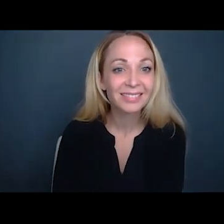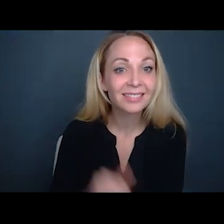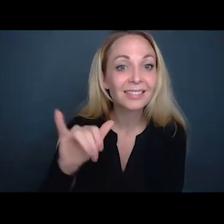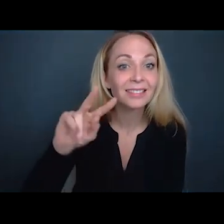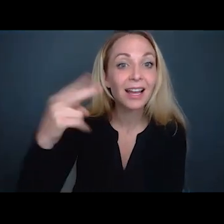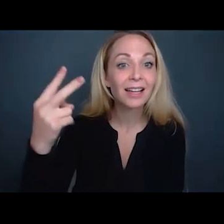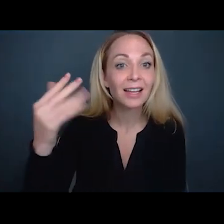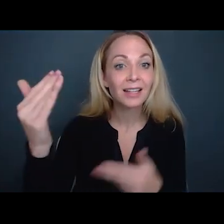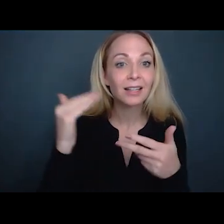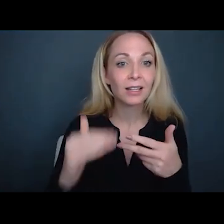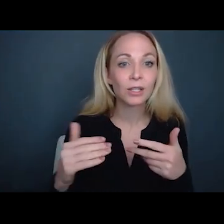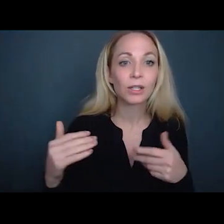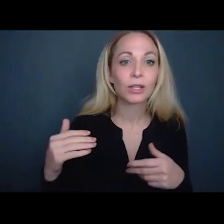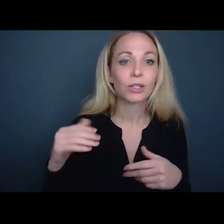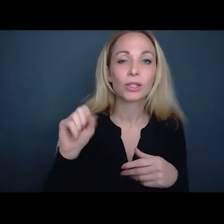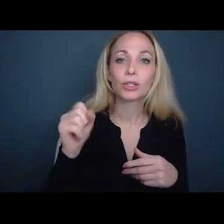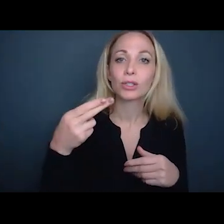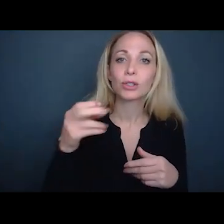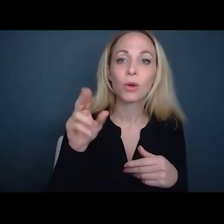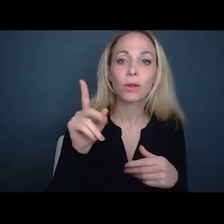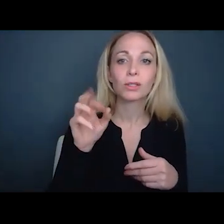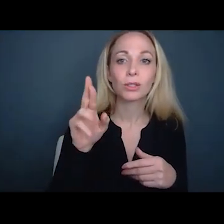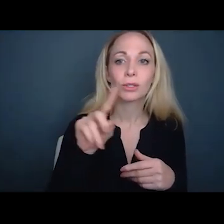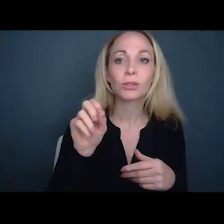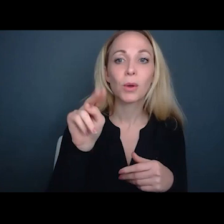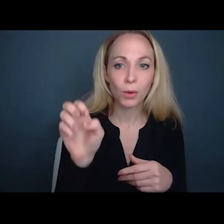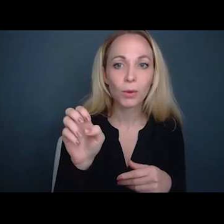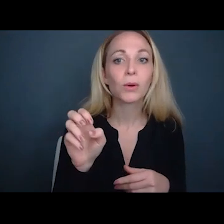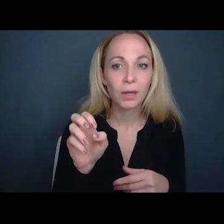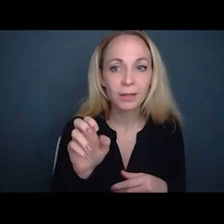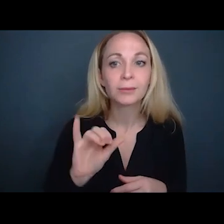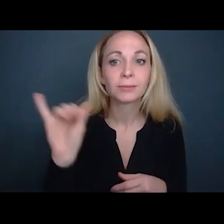The second is the Shoulder Zone, where people can step off of the main path of circulation